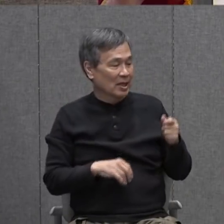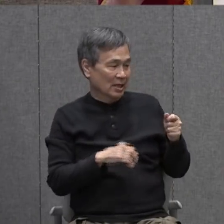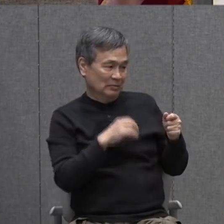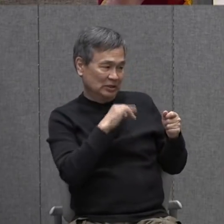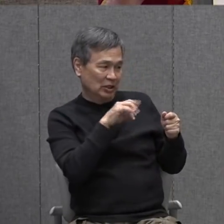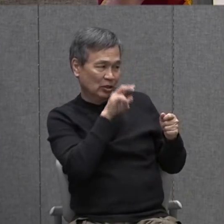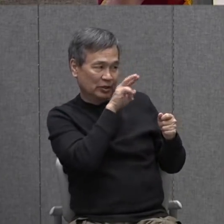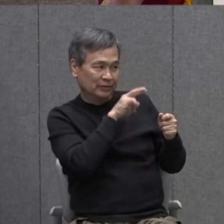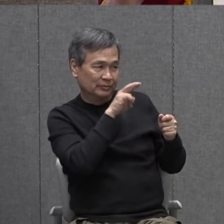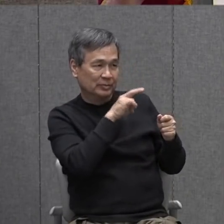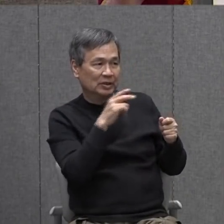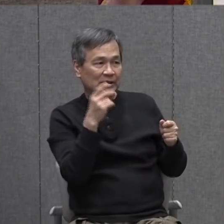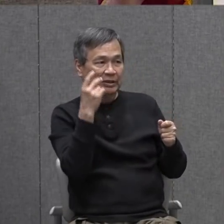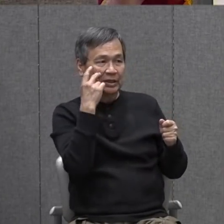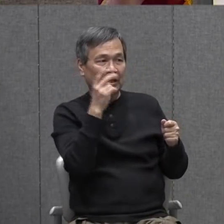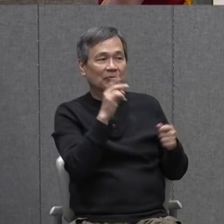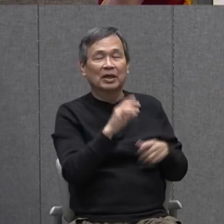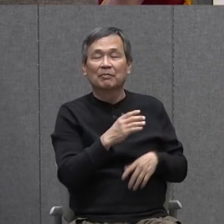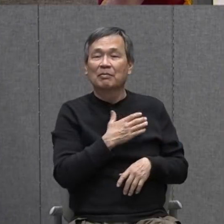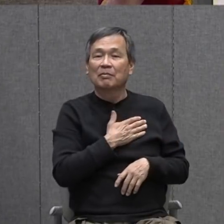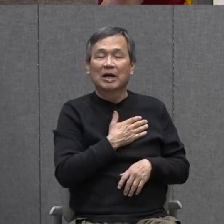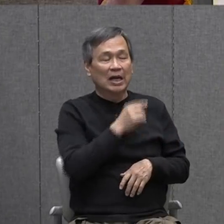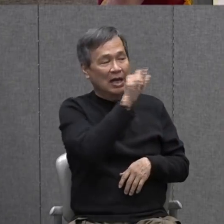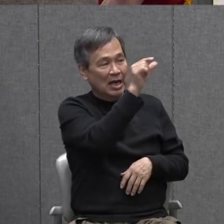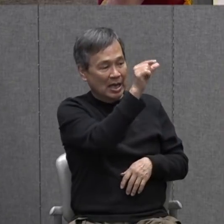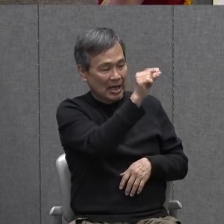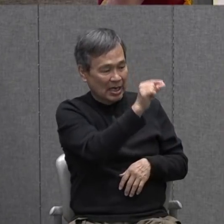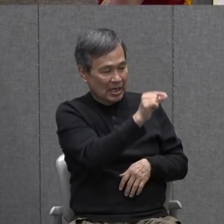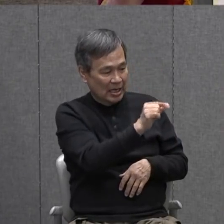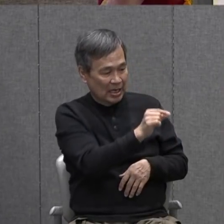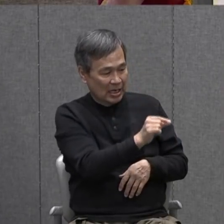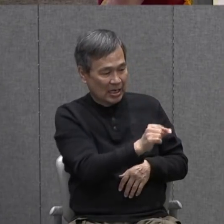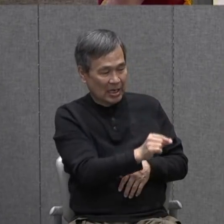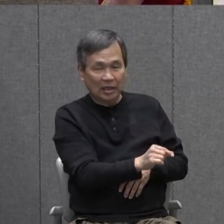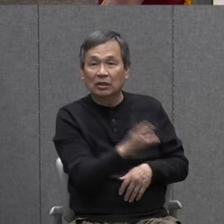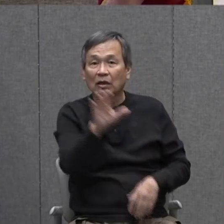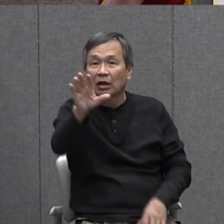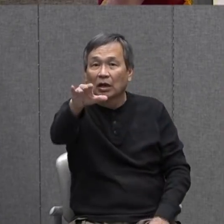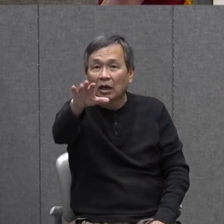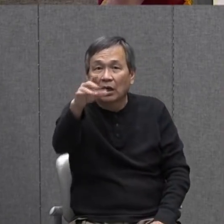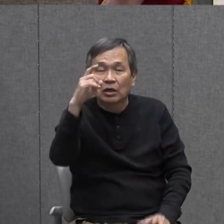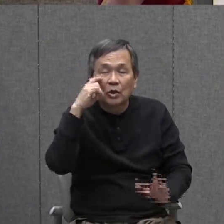And let's look at the texture of my handle. What do you notice here that's a little bit different?